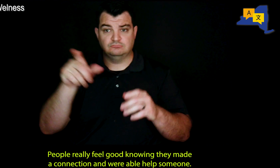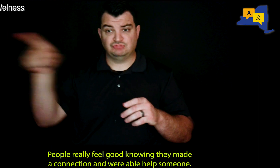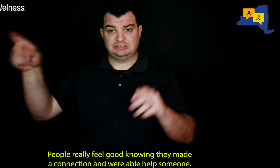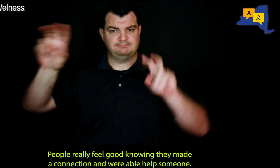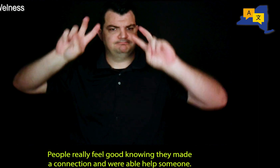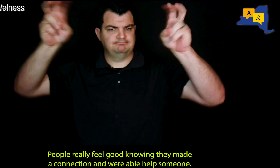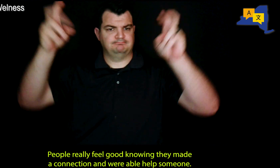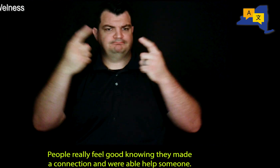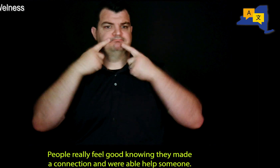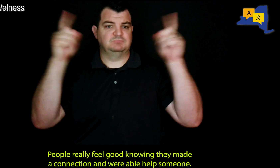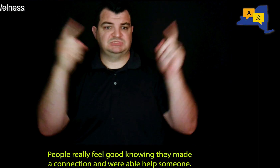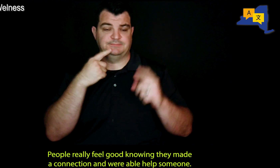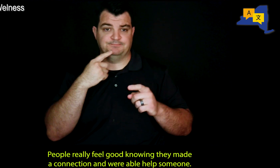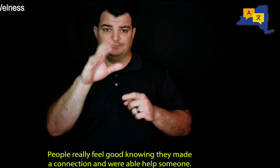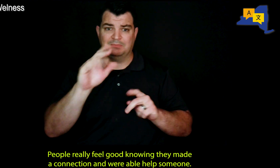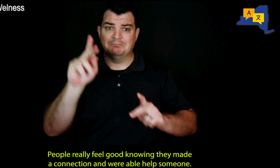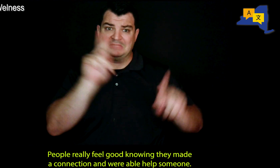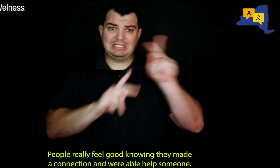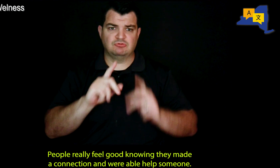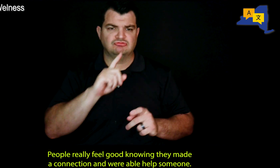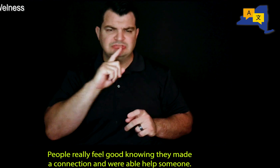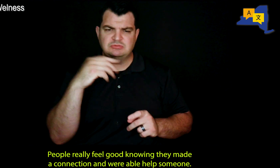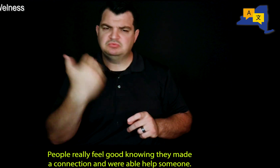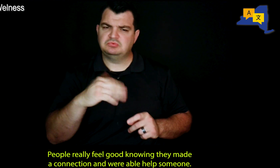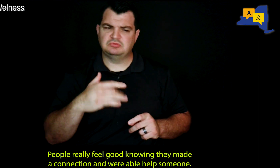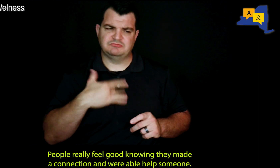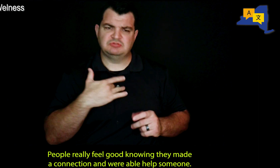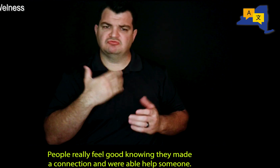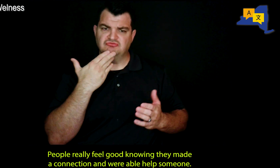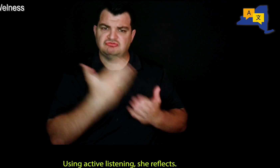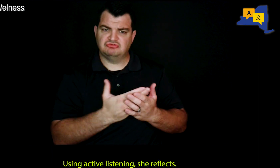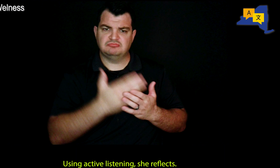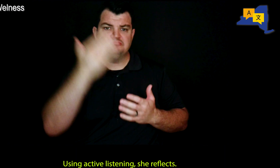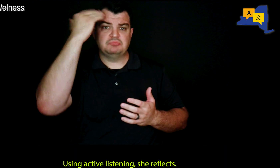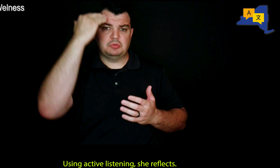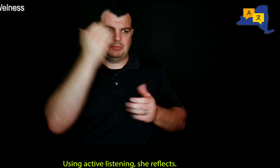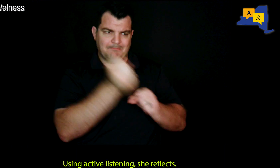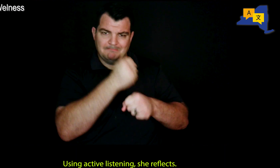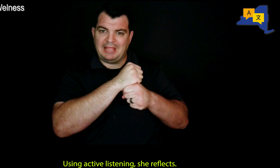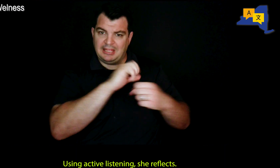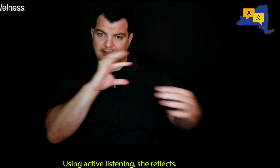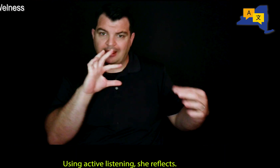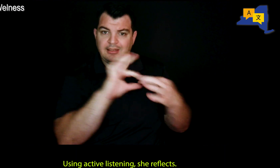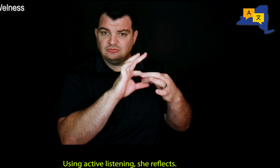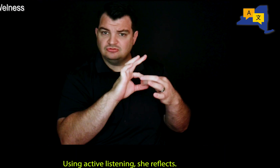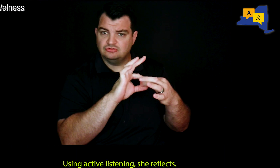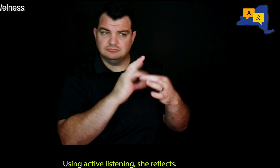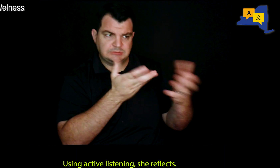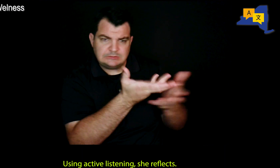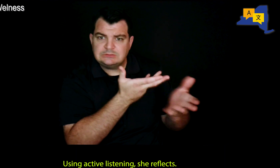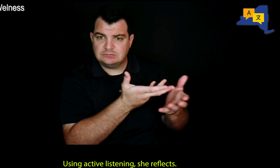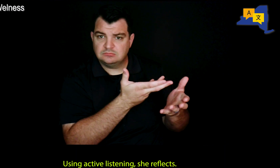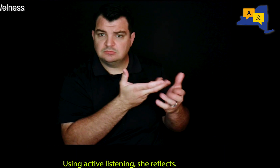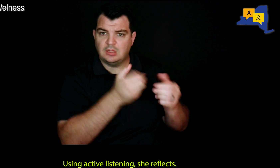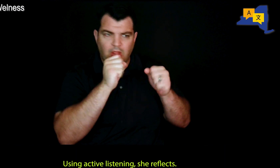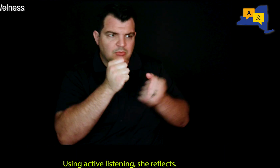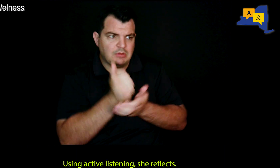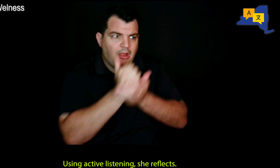People really feel good knowing they made a connection and were able help someone. Using active listening, she reflects.